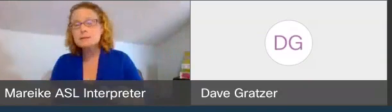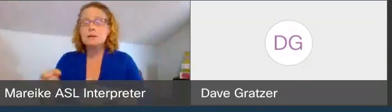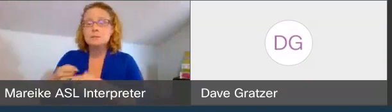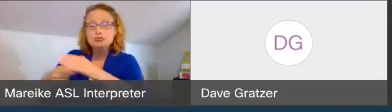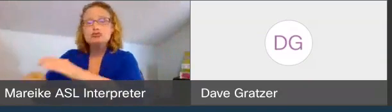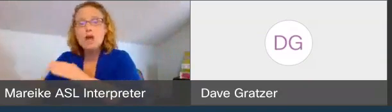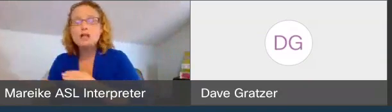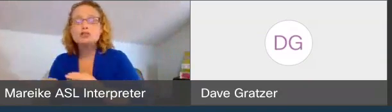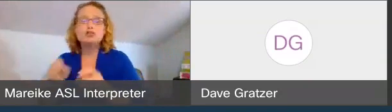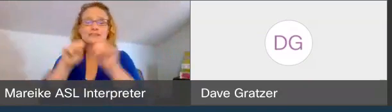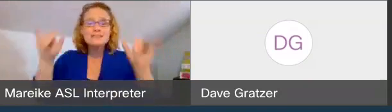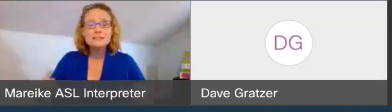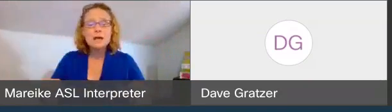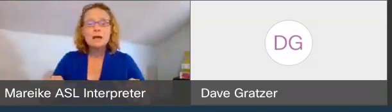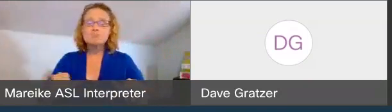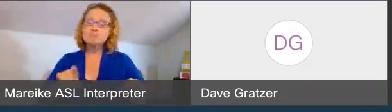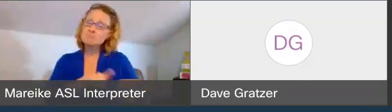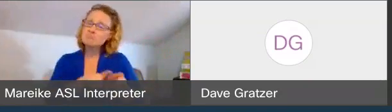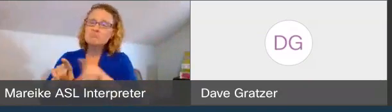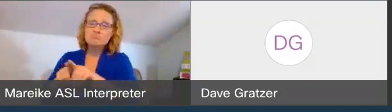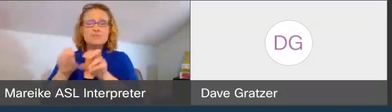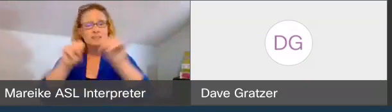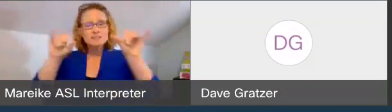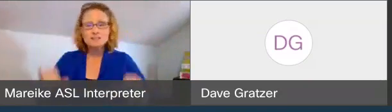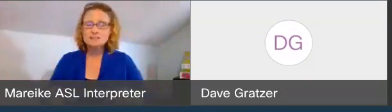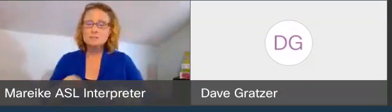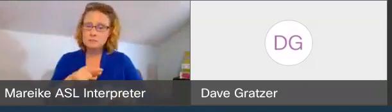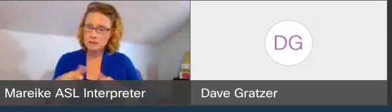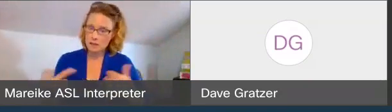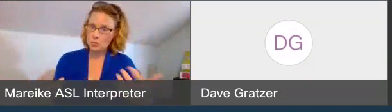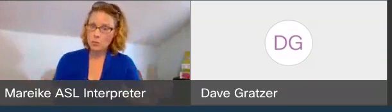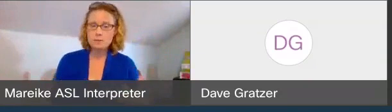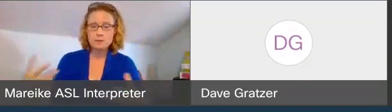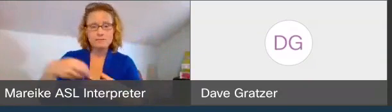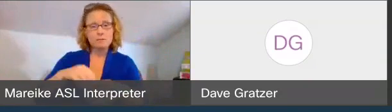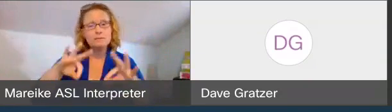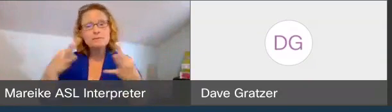not to mention the systems that they want to be part of like their family systems and